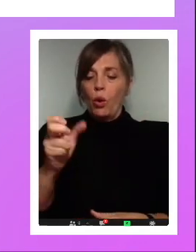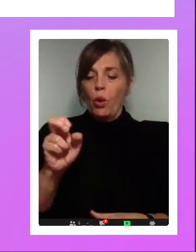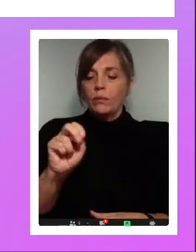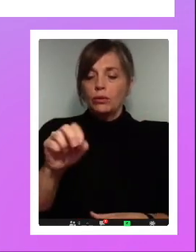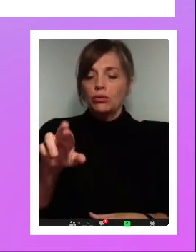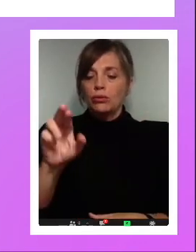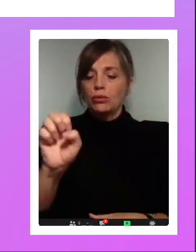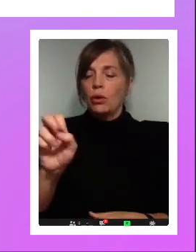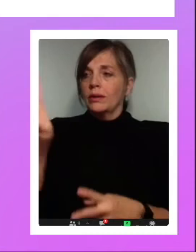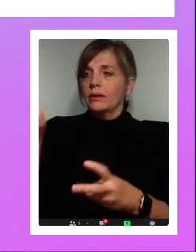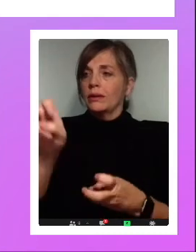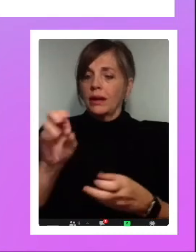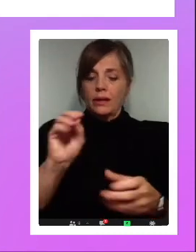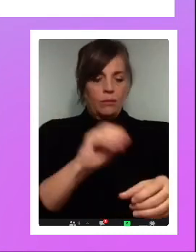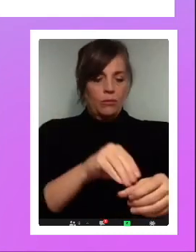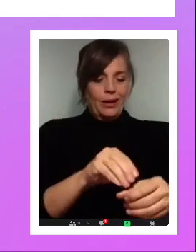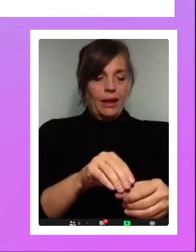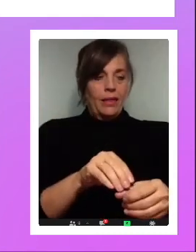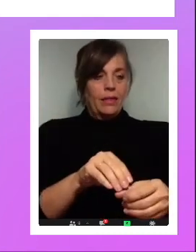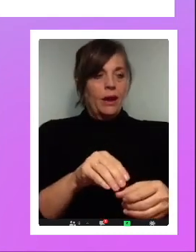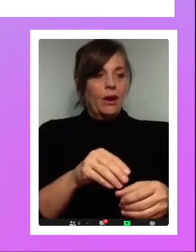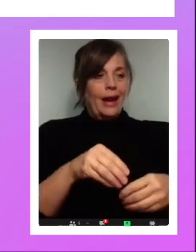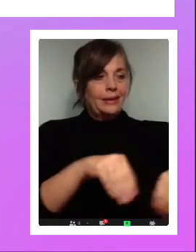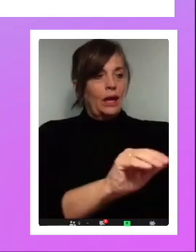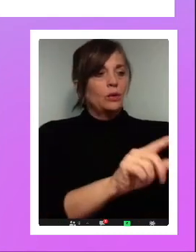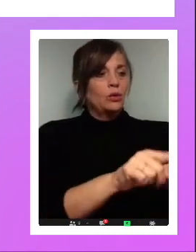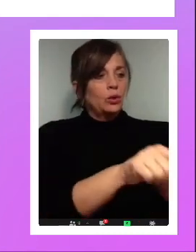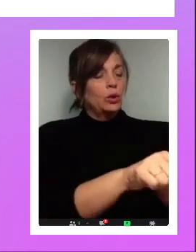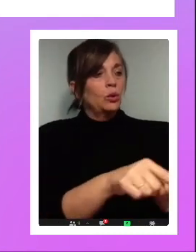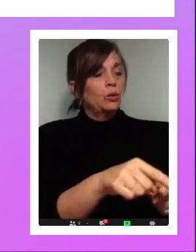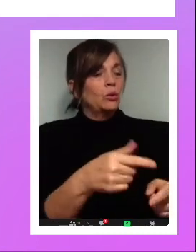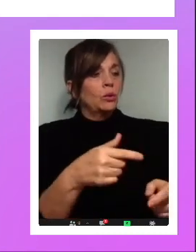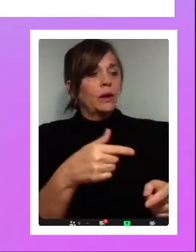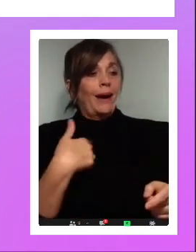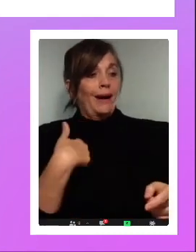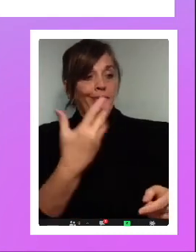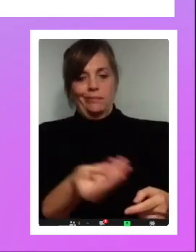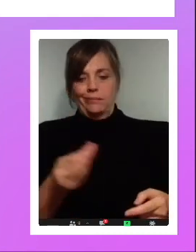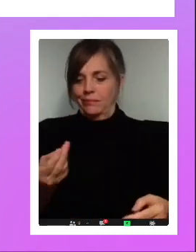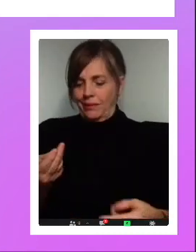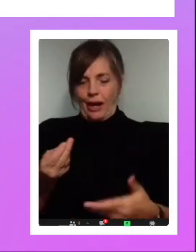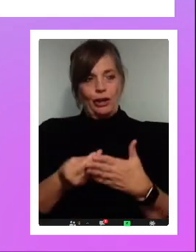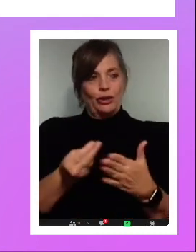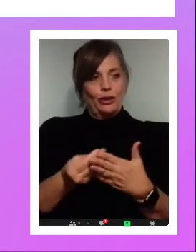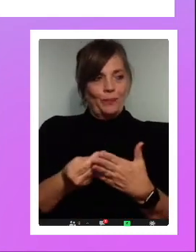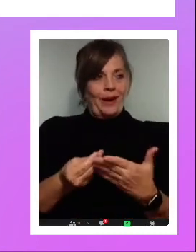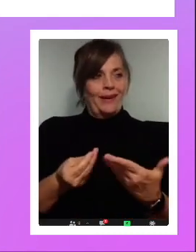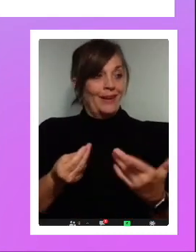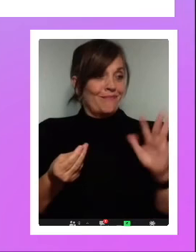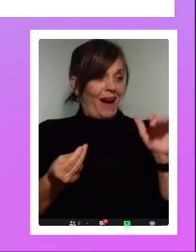"I have your money to buy." And then what if it breaks? What if it has a bud? What if it's used to snoop on you?